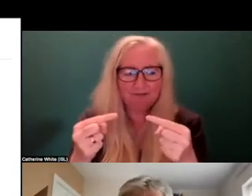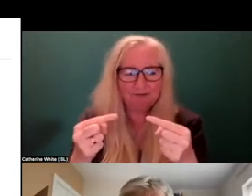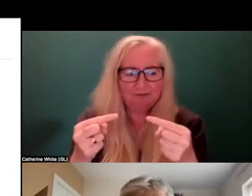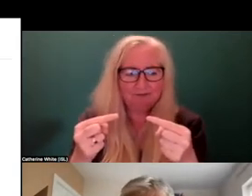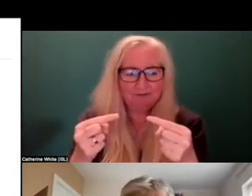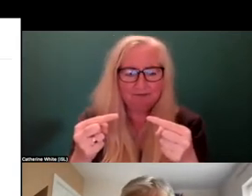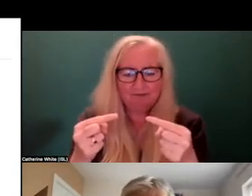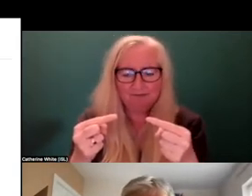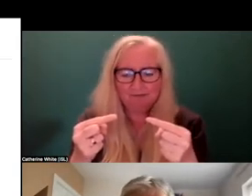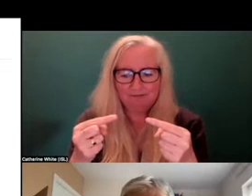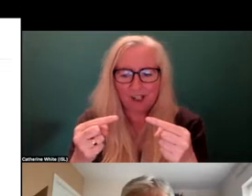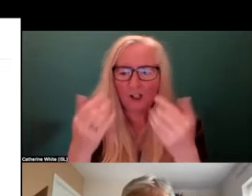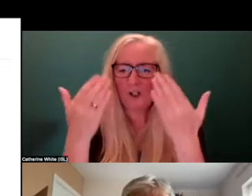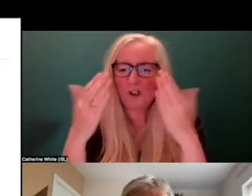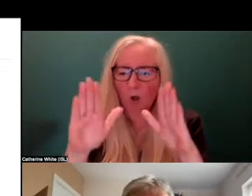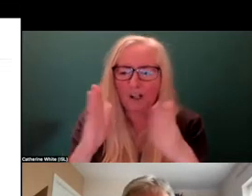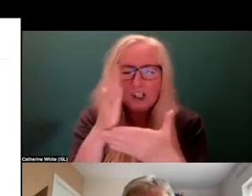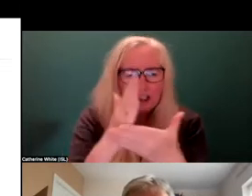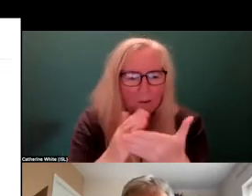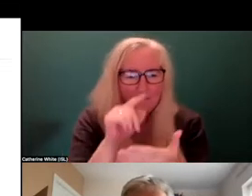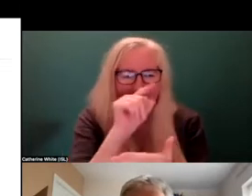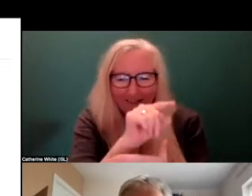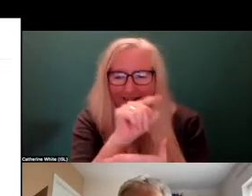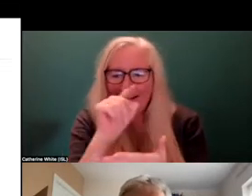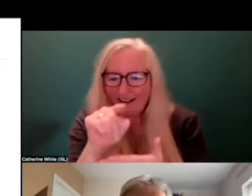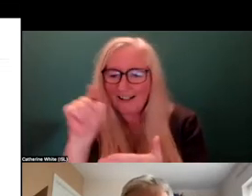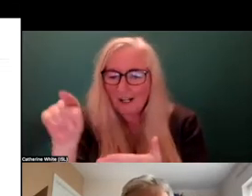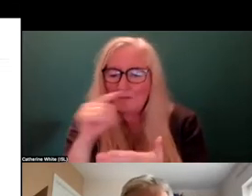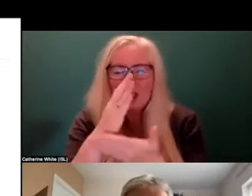So these are really just exemplars to highlight some of the issues,